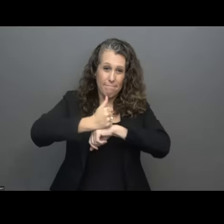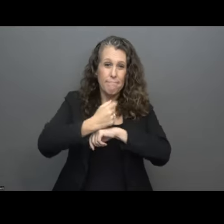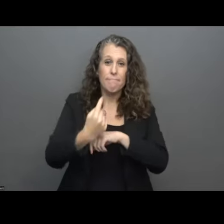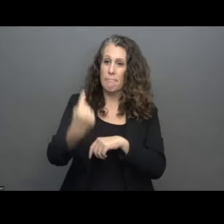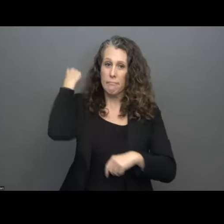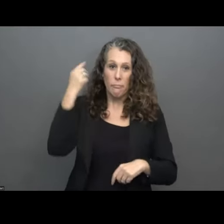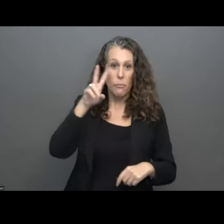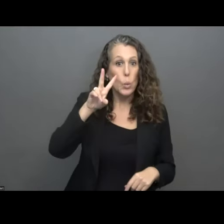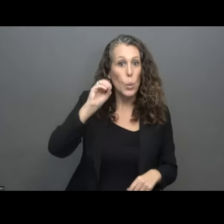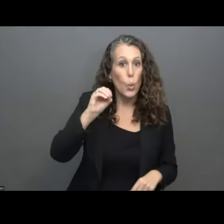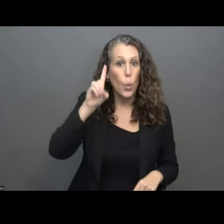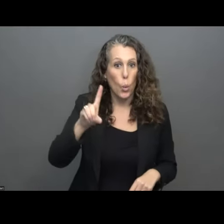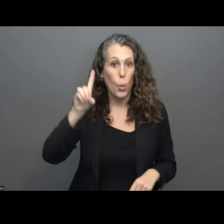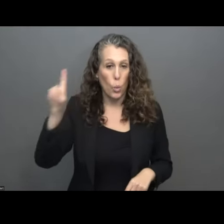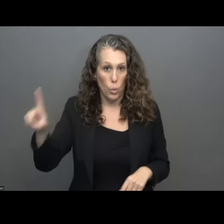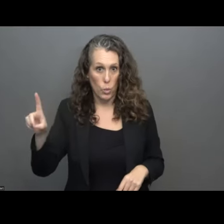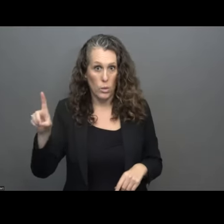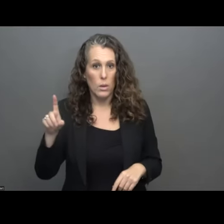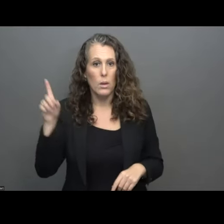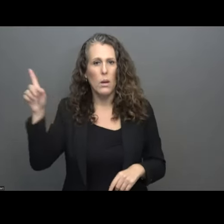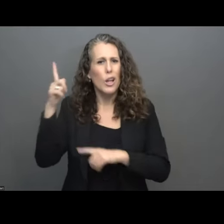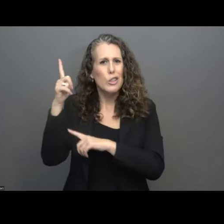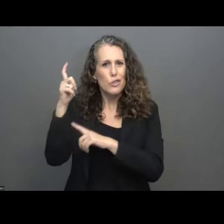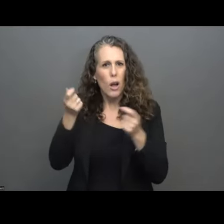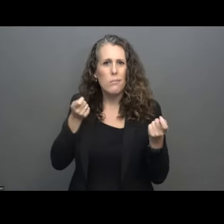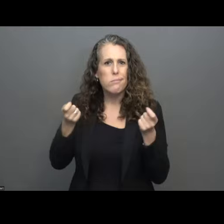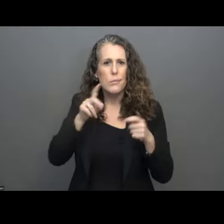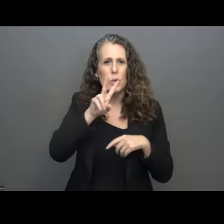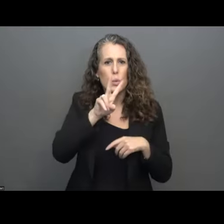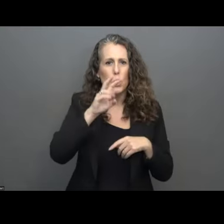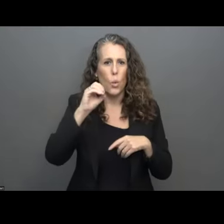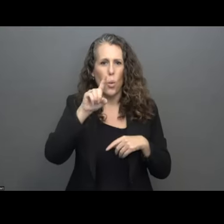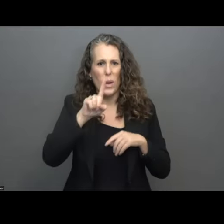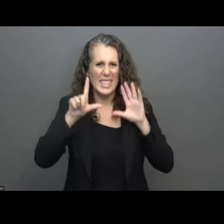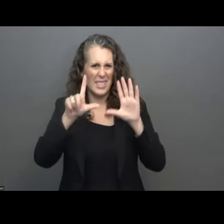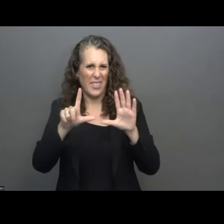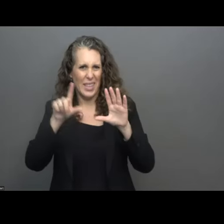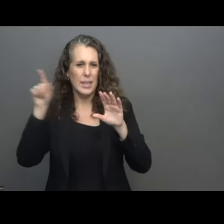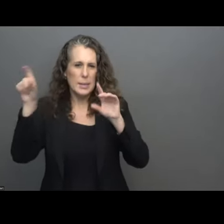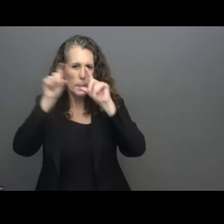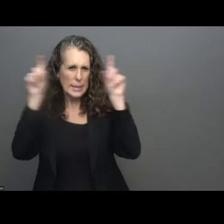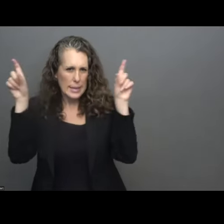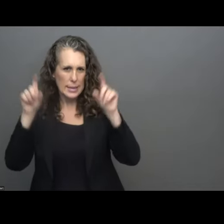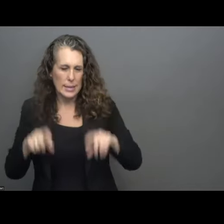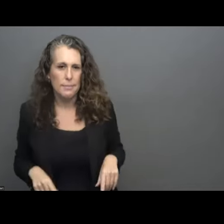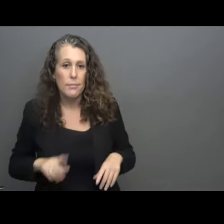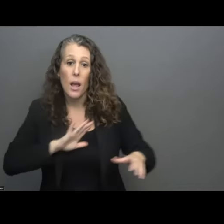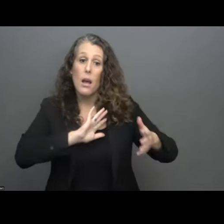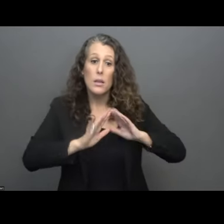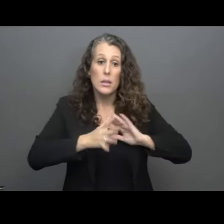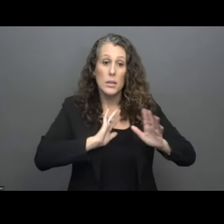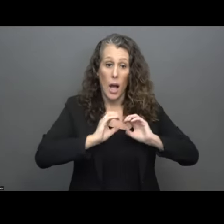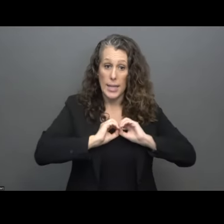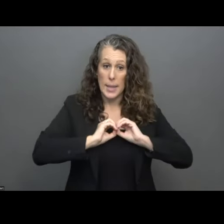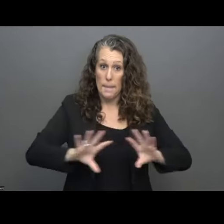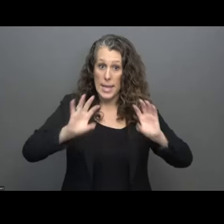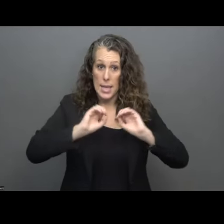buttons started operating in 2017 as a business. 10:22:55 Science media has three products